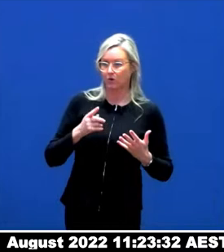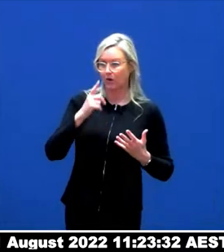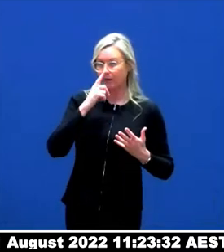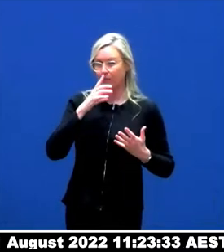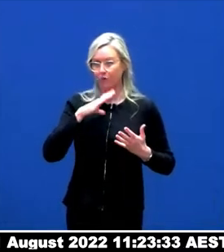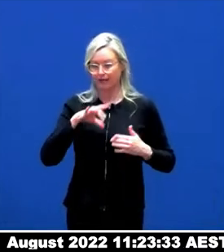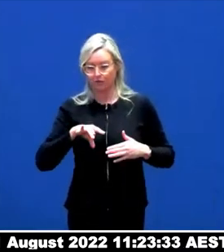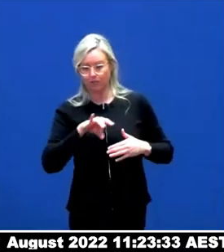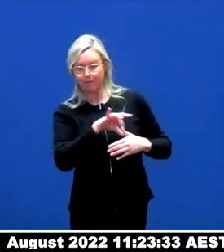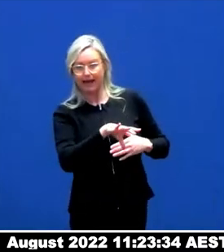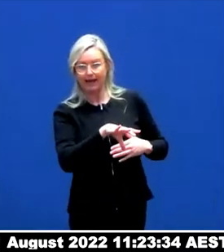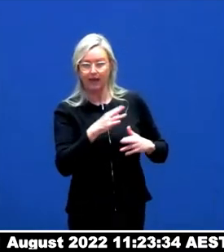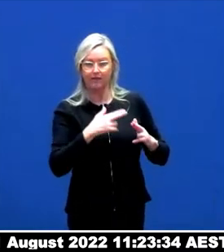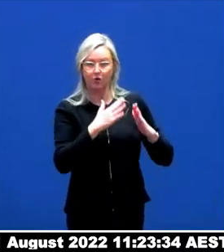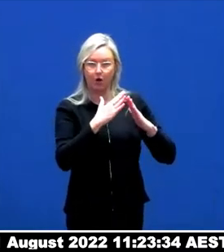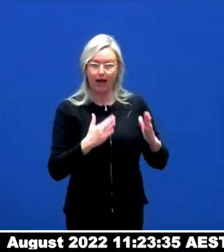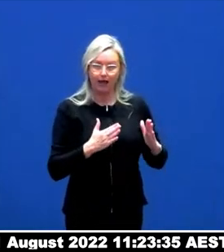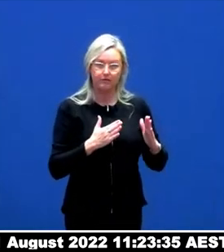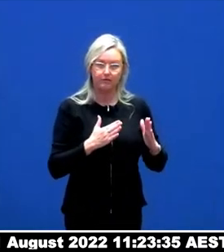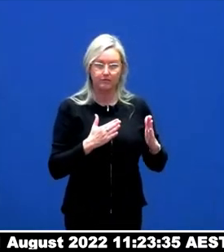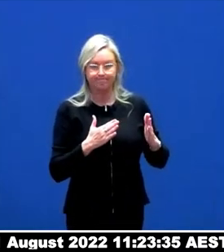housing, that you had to go into social housing.